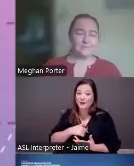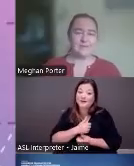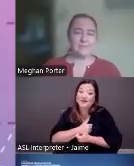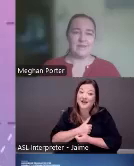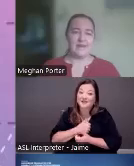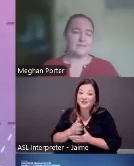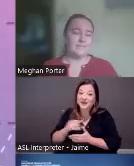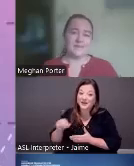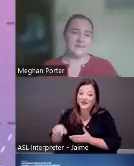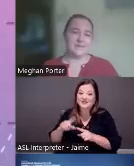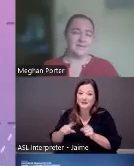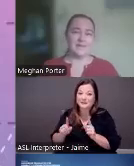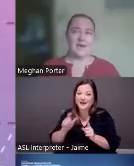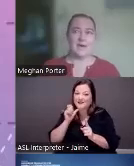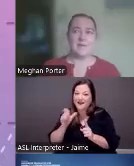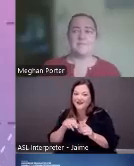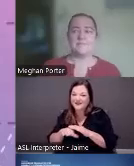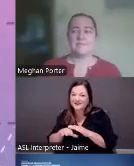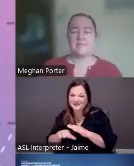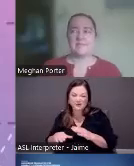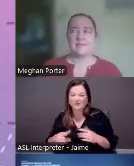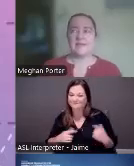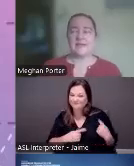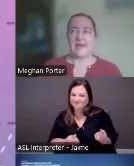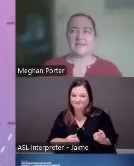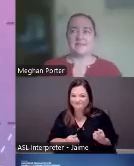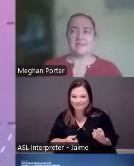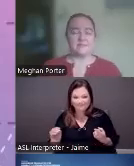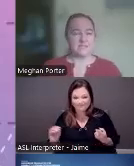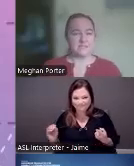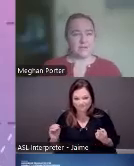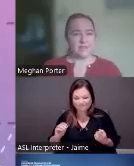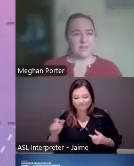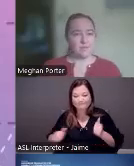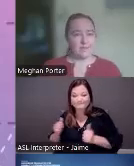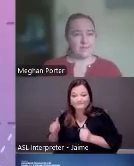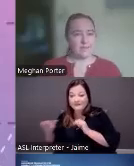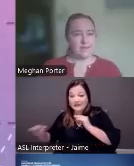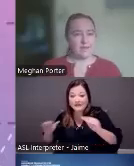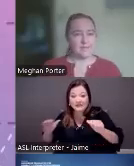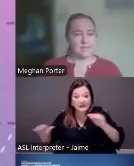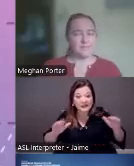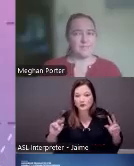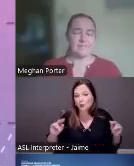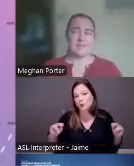We haven't been actively reaching out in that way.